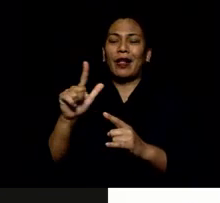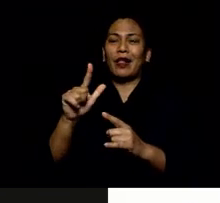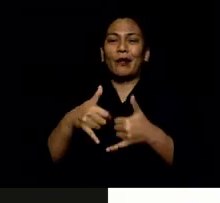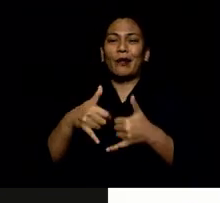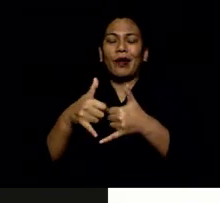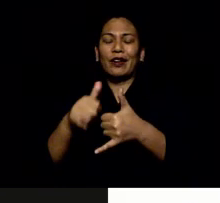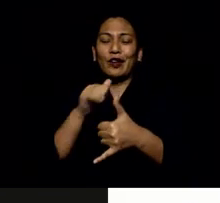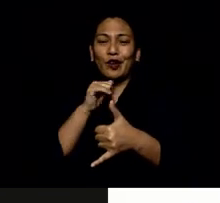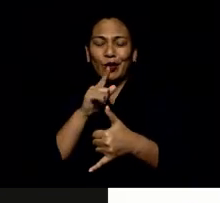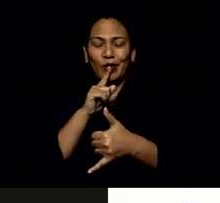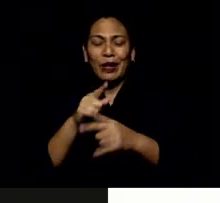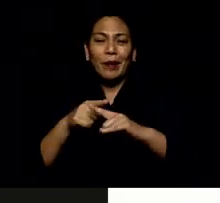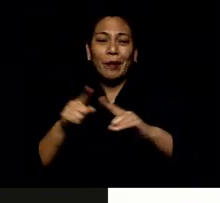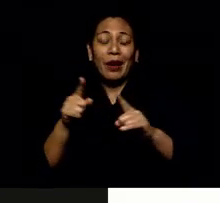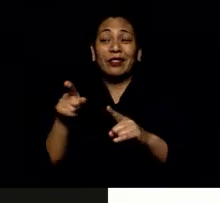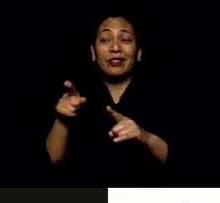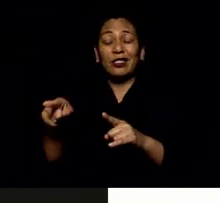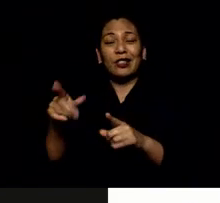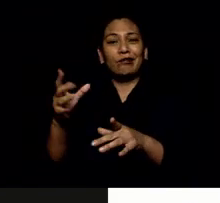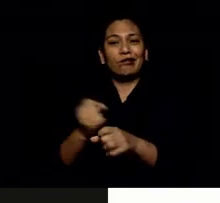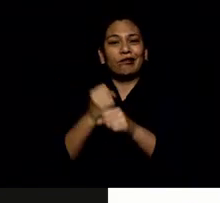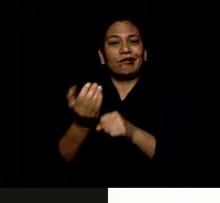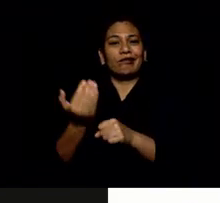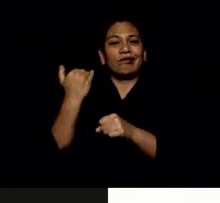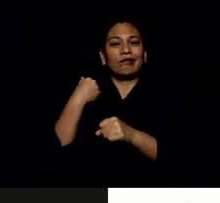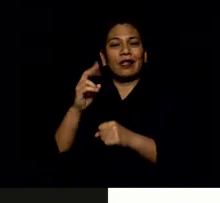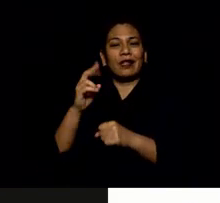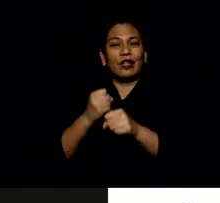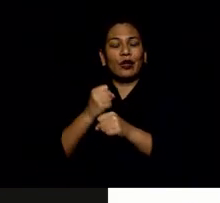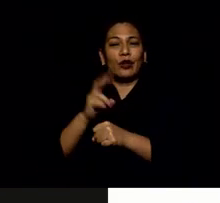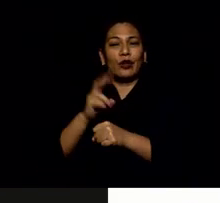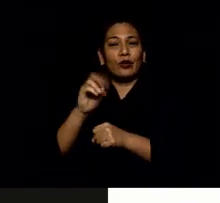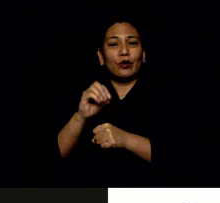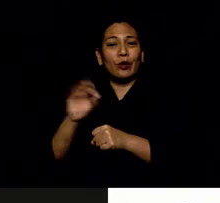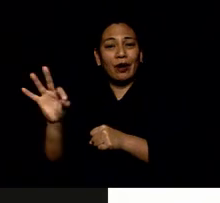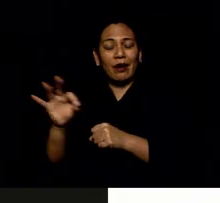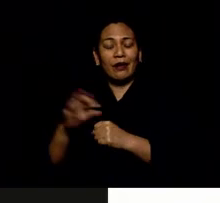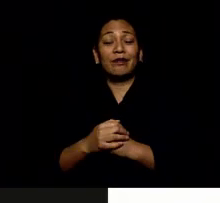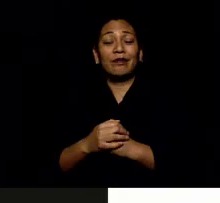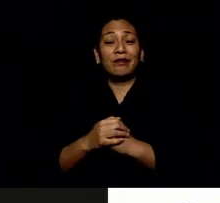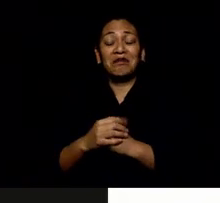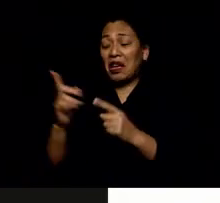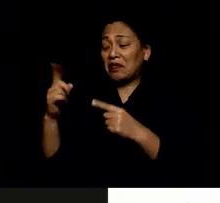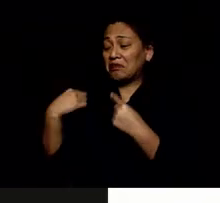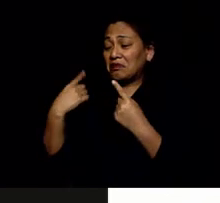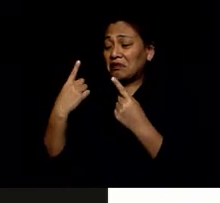She won in 2009. And since then, there's only been one other woman who's won